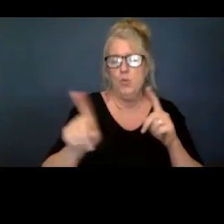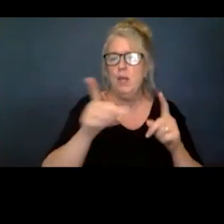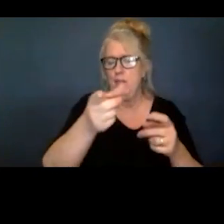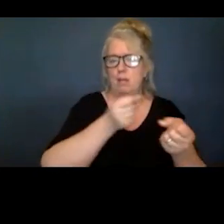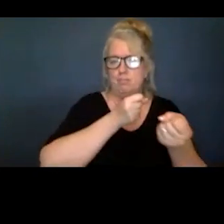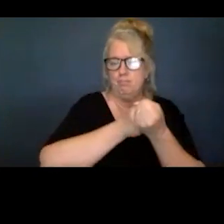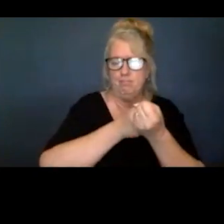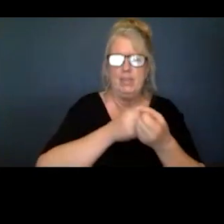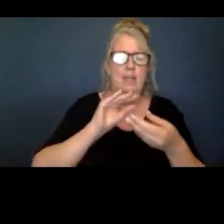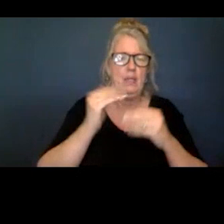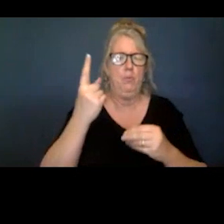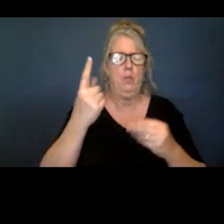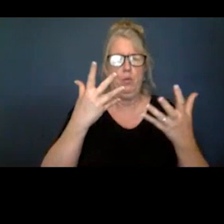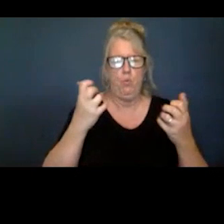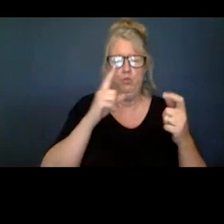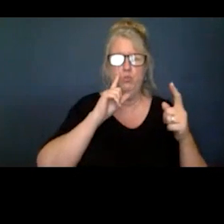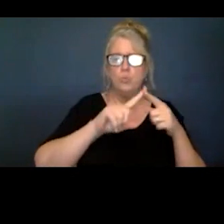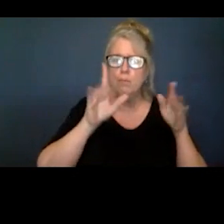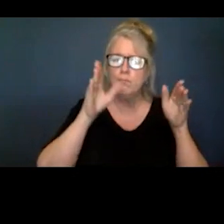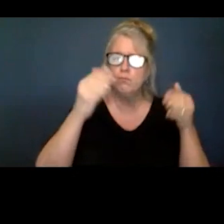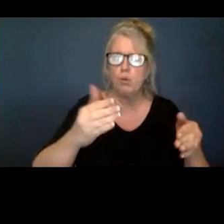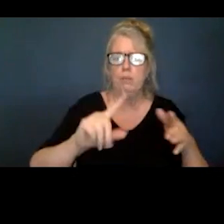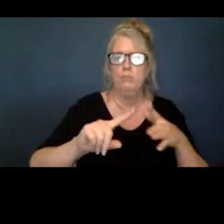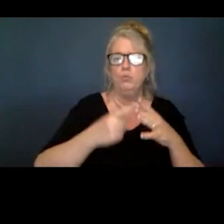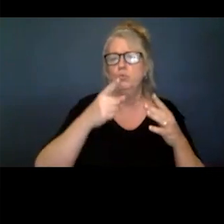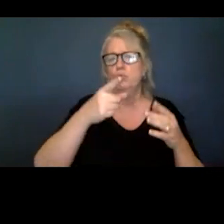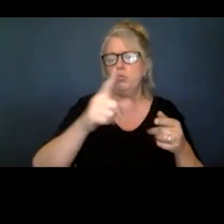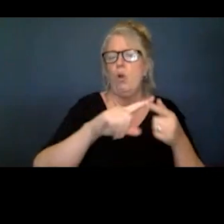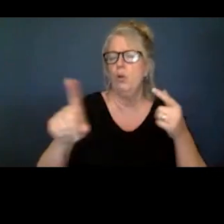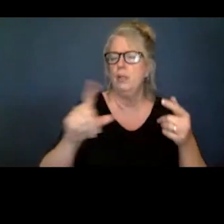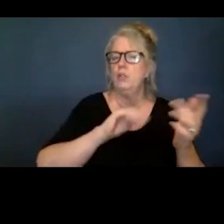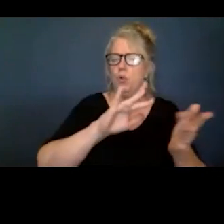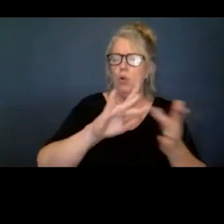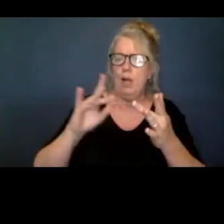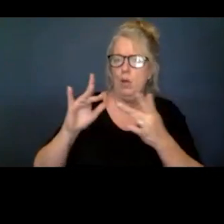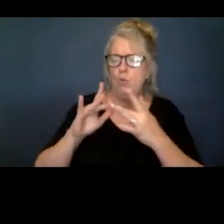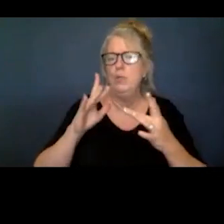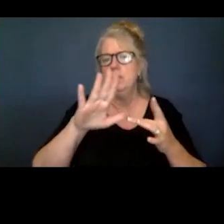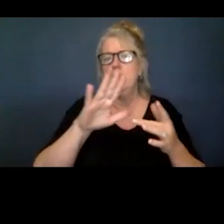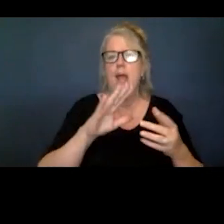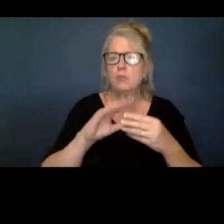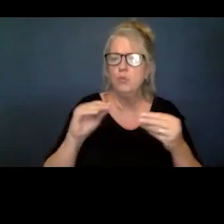number one thing we want you to focus on when starting your outreach and messaging strategy.